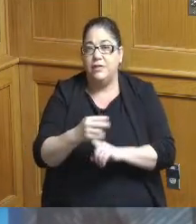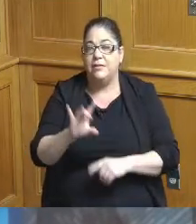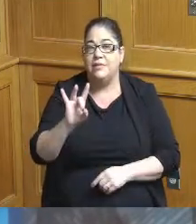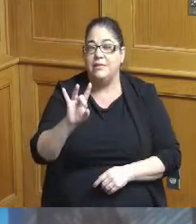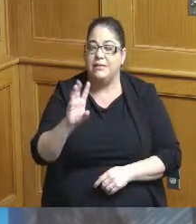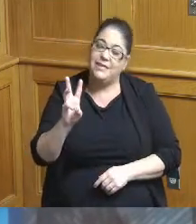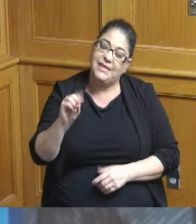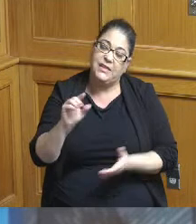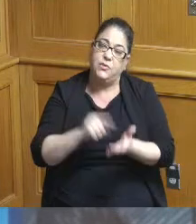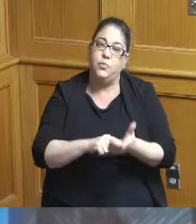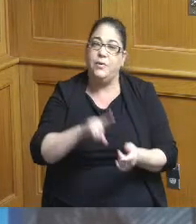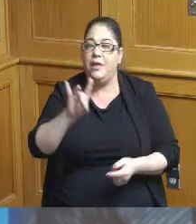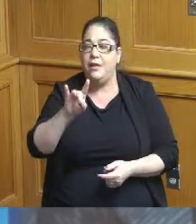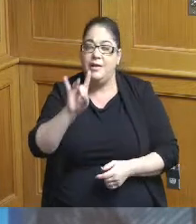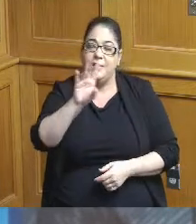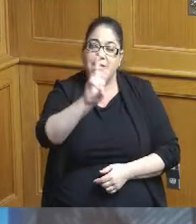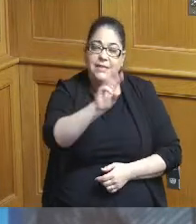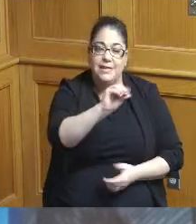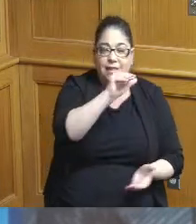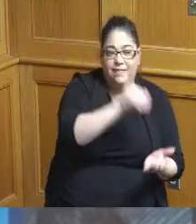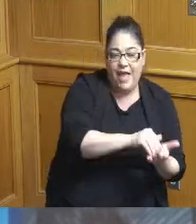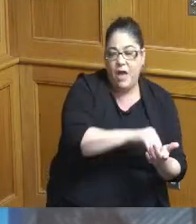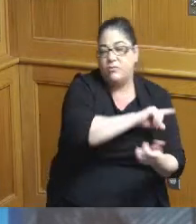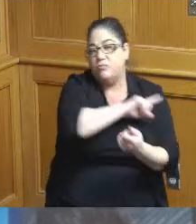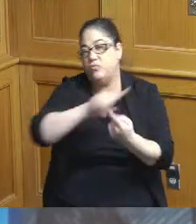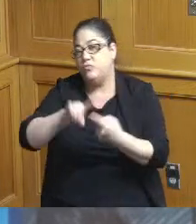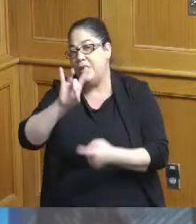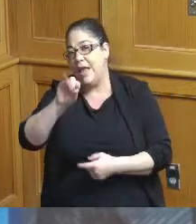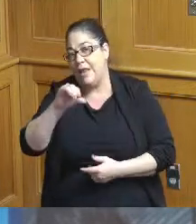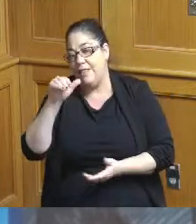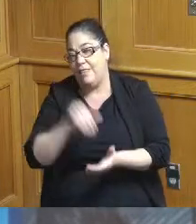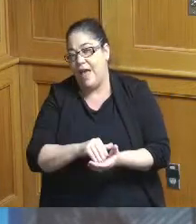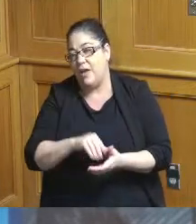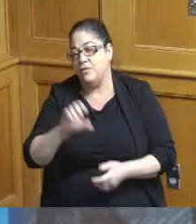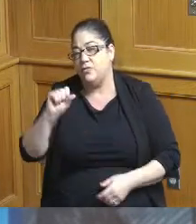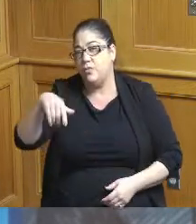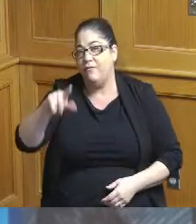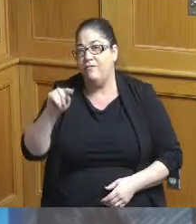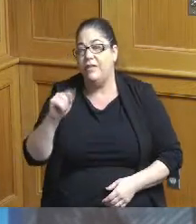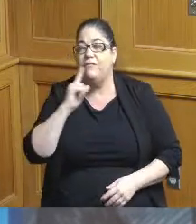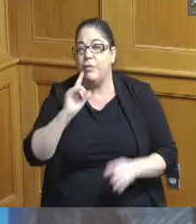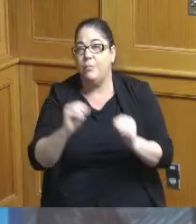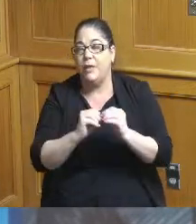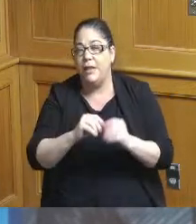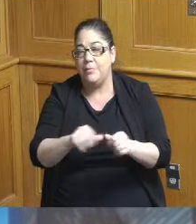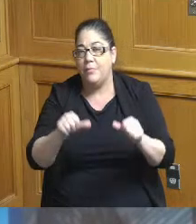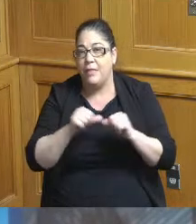80,000 square feet of of meeting space 12 to 25,000 square feet of Ballroom space